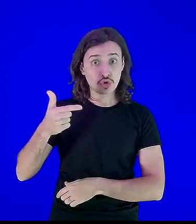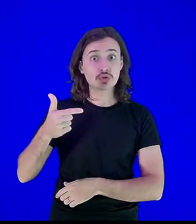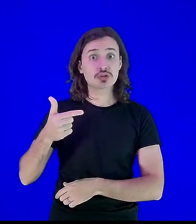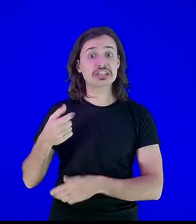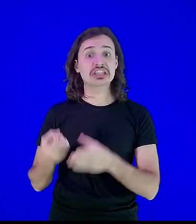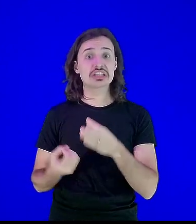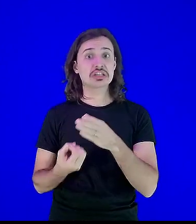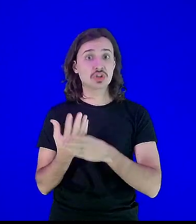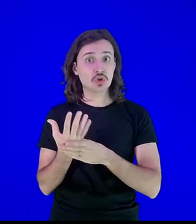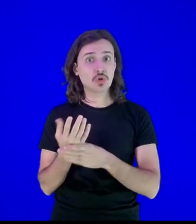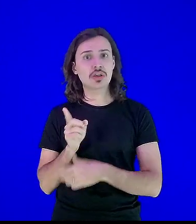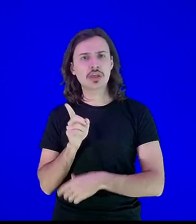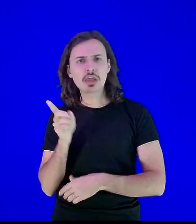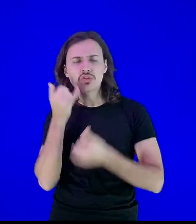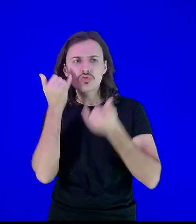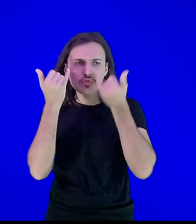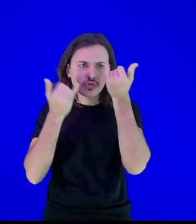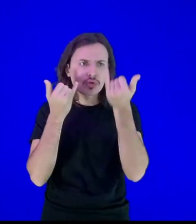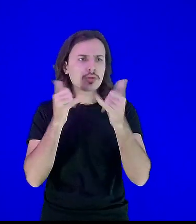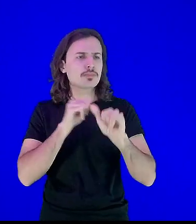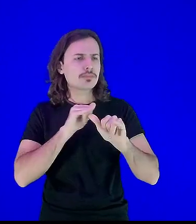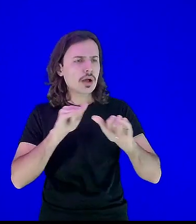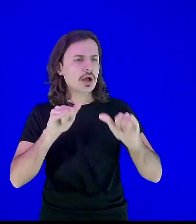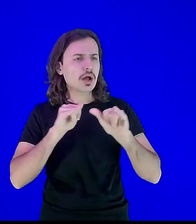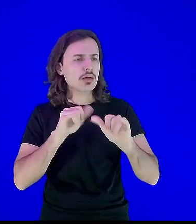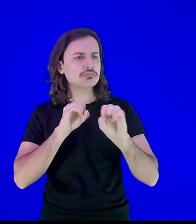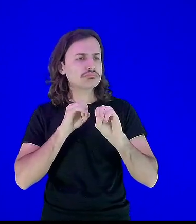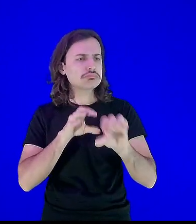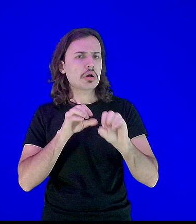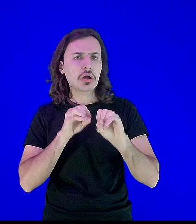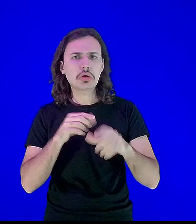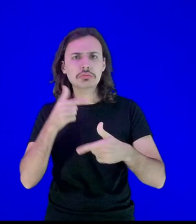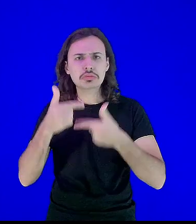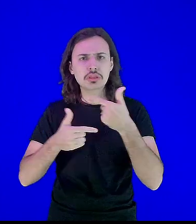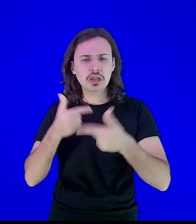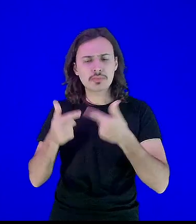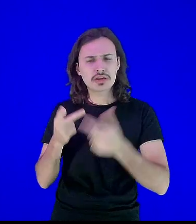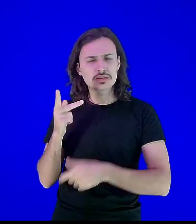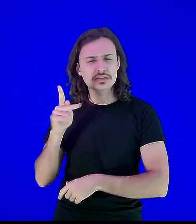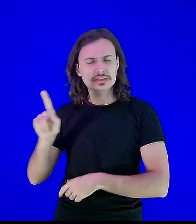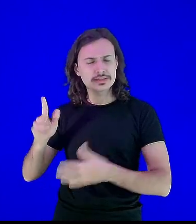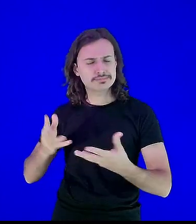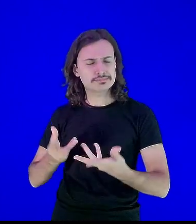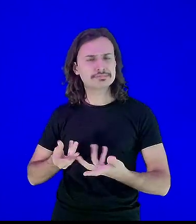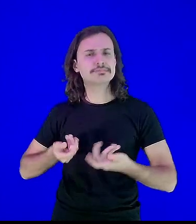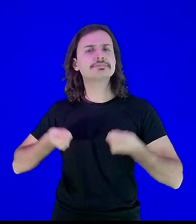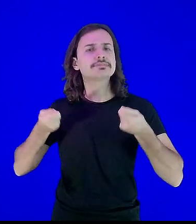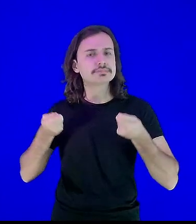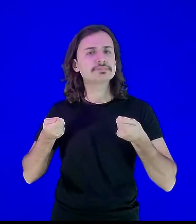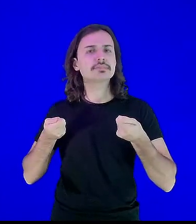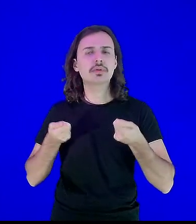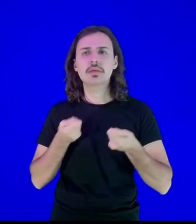of how SignWriting is used on the web and he, if I'm not wrong, in 2019